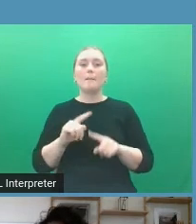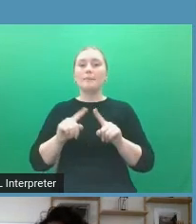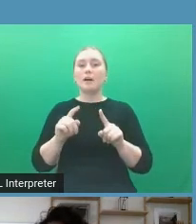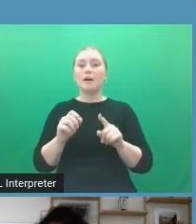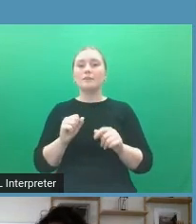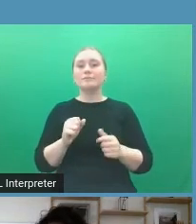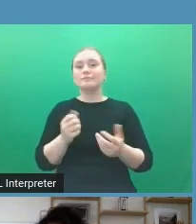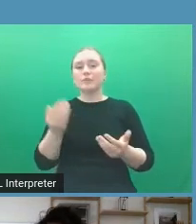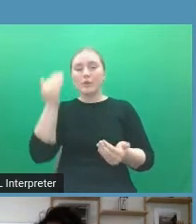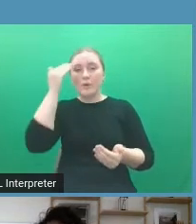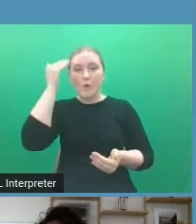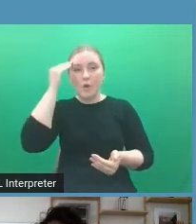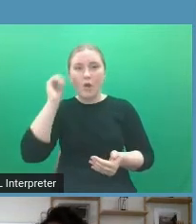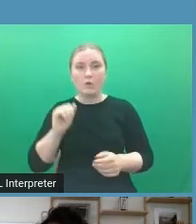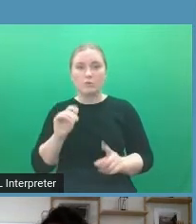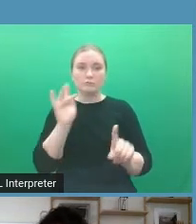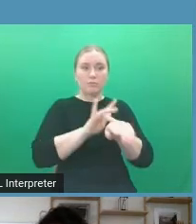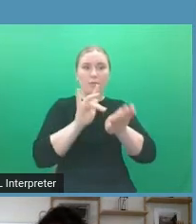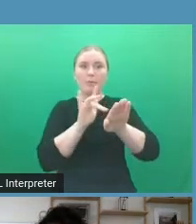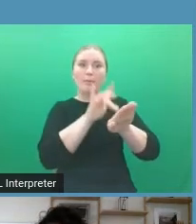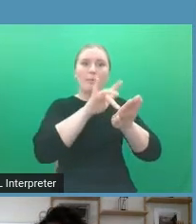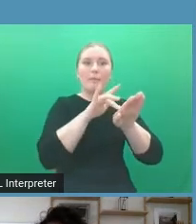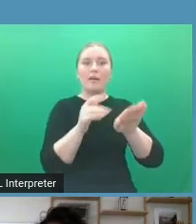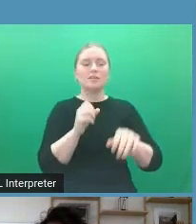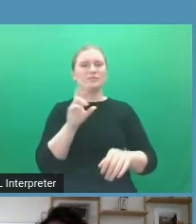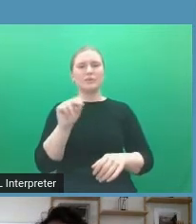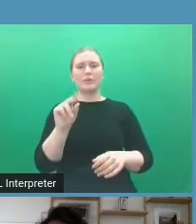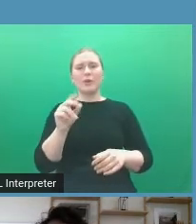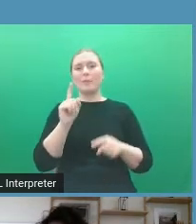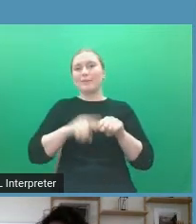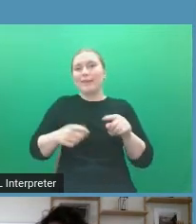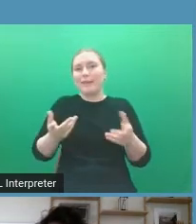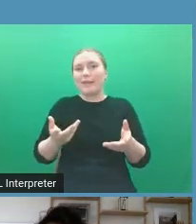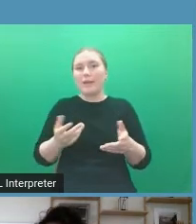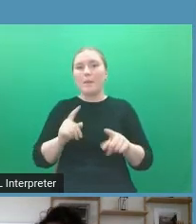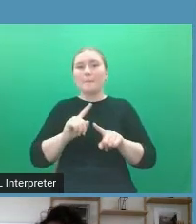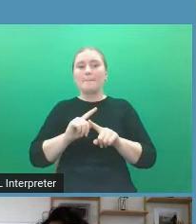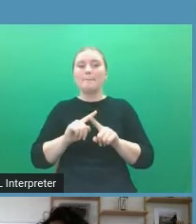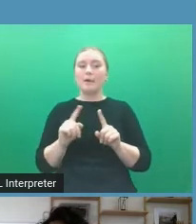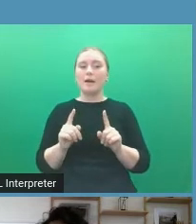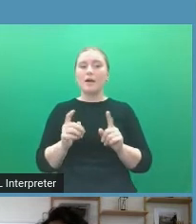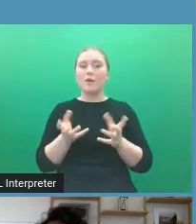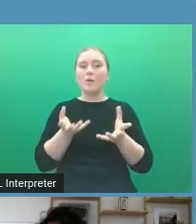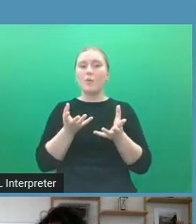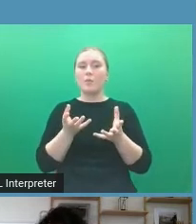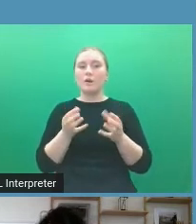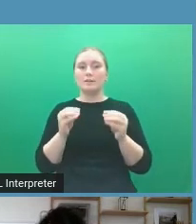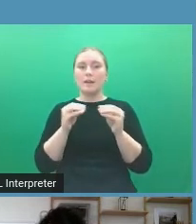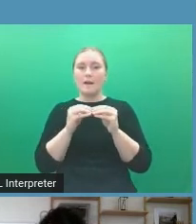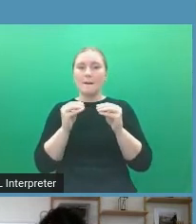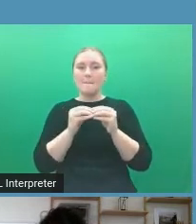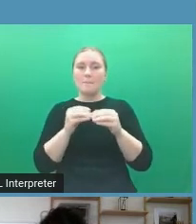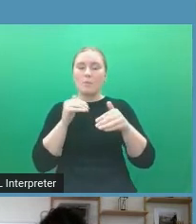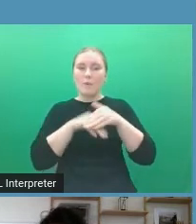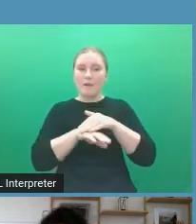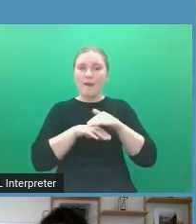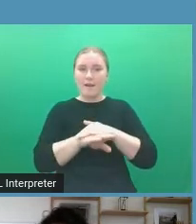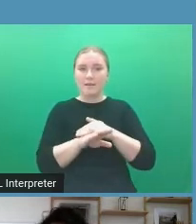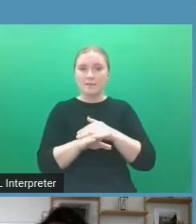which we can facilitate a different modality of access to an object than just the visual modality